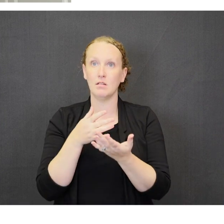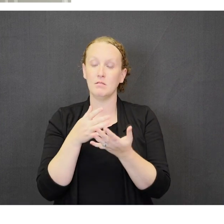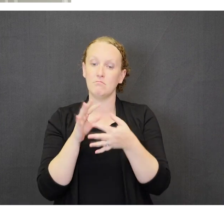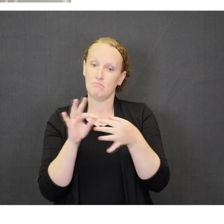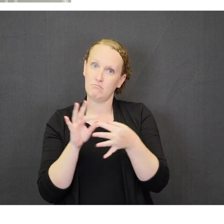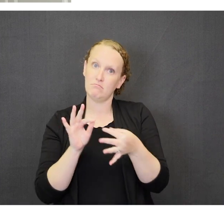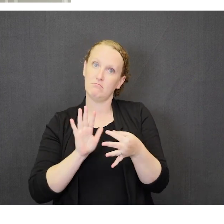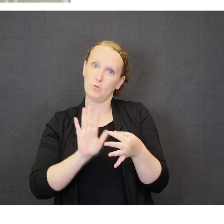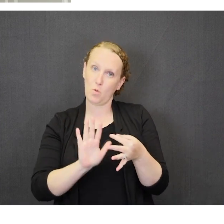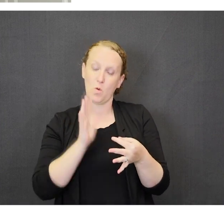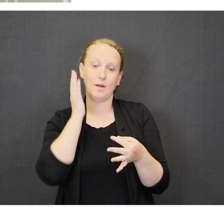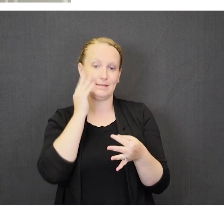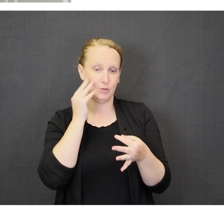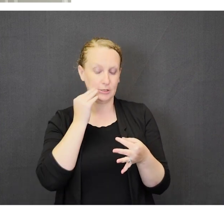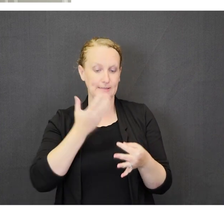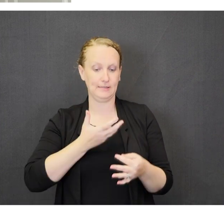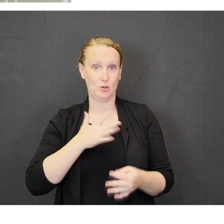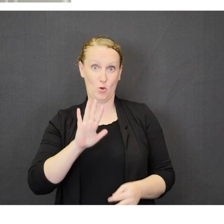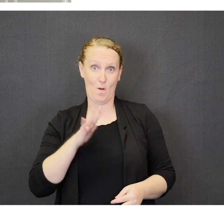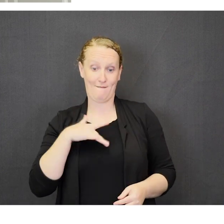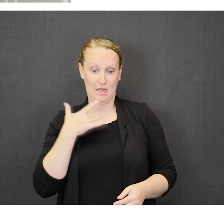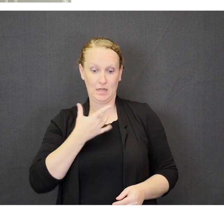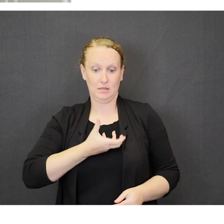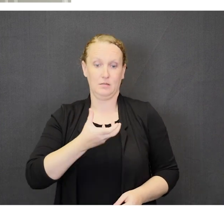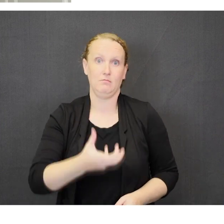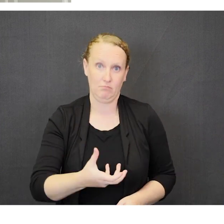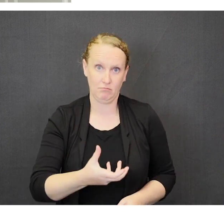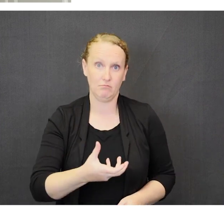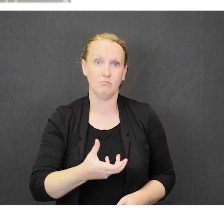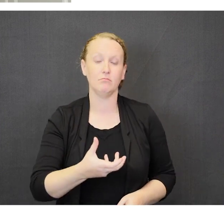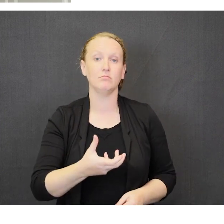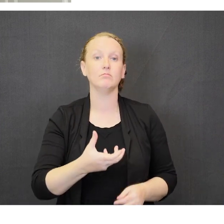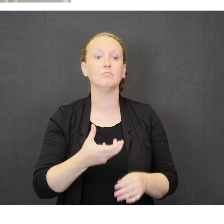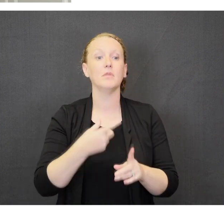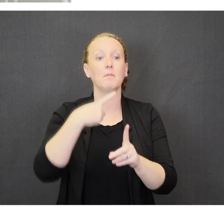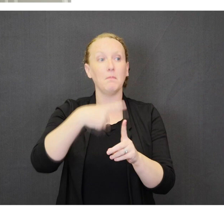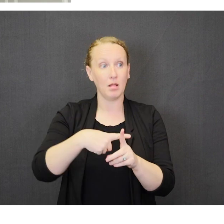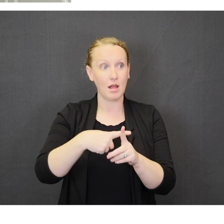experience and then do what you can to make the unknown known set plans have a